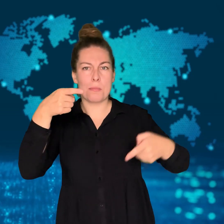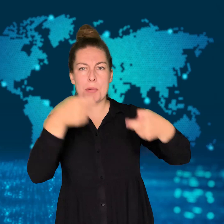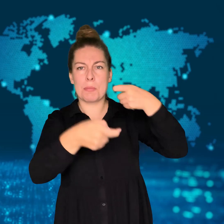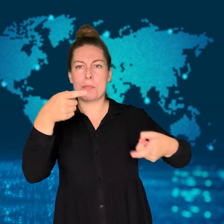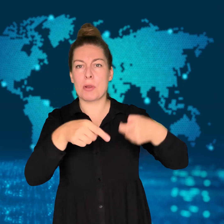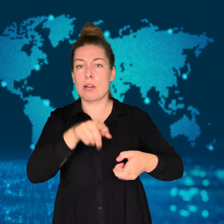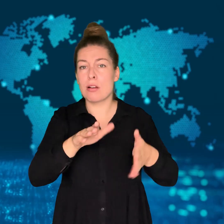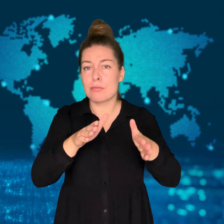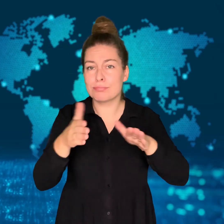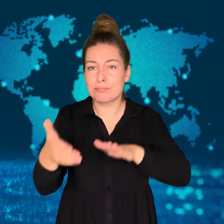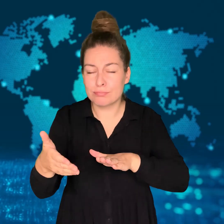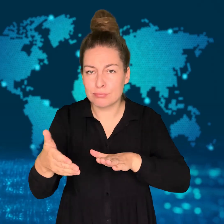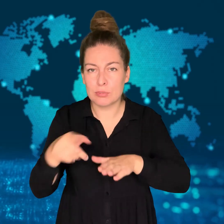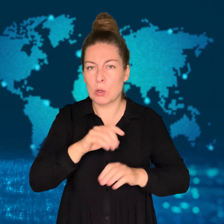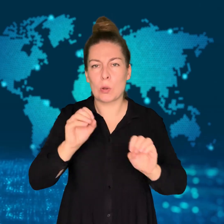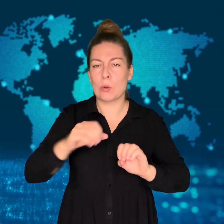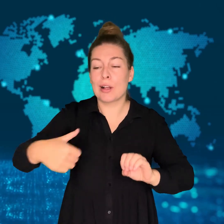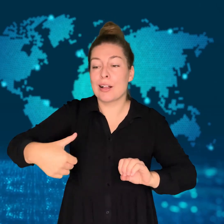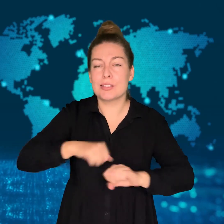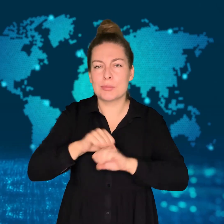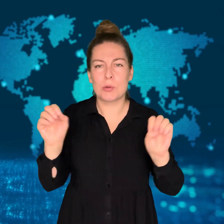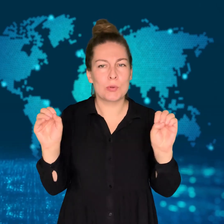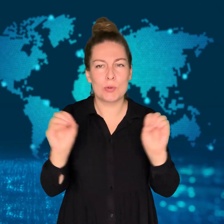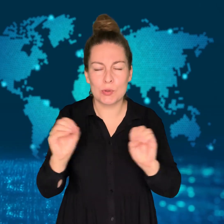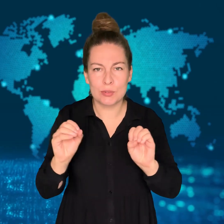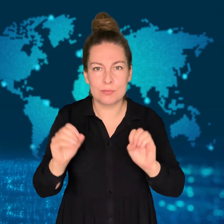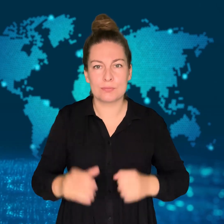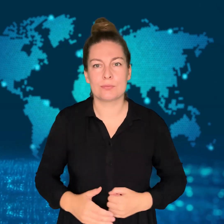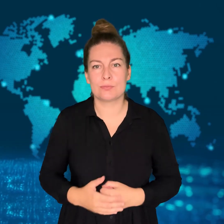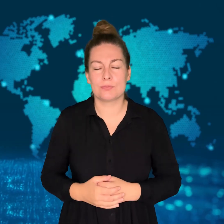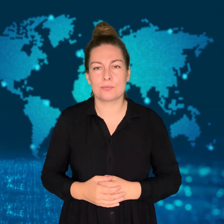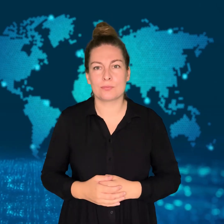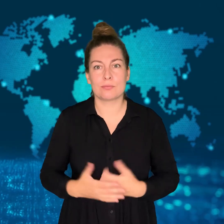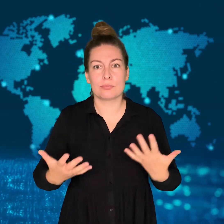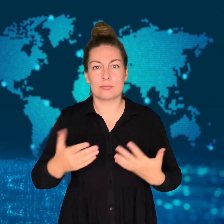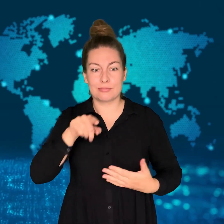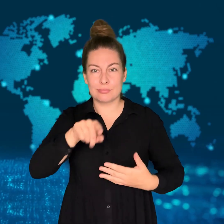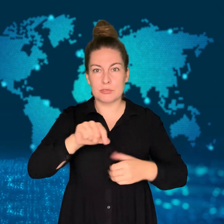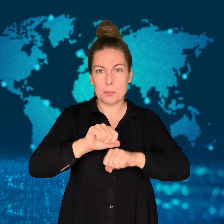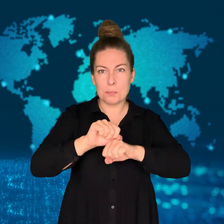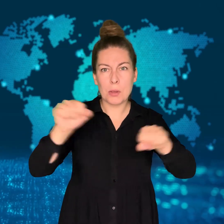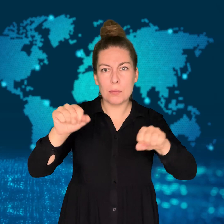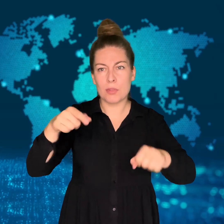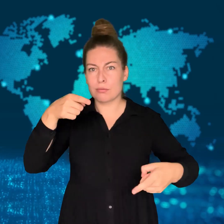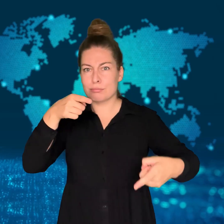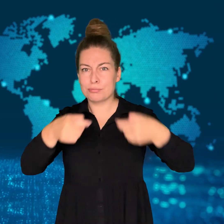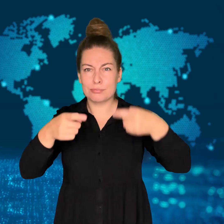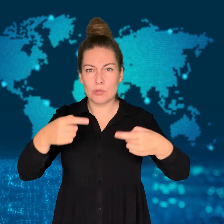He was thwarted from seeing off his explosives.